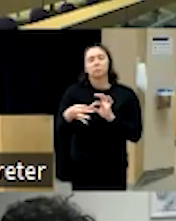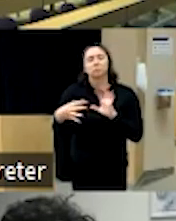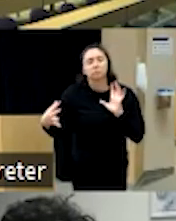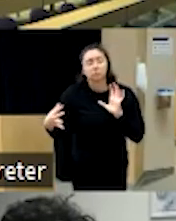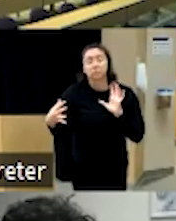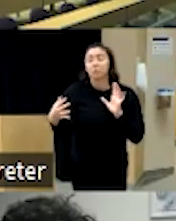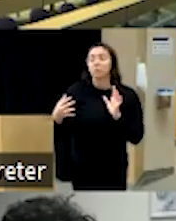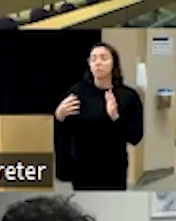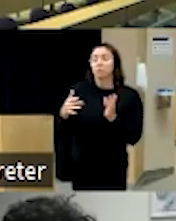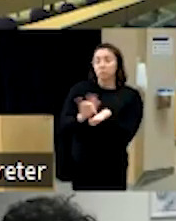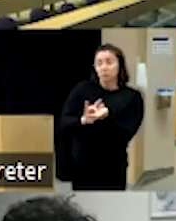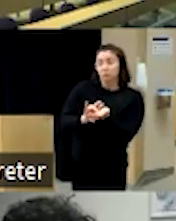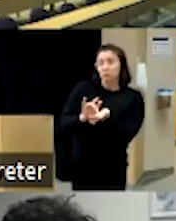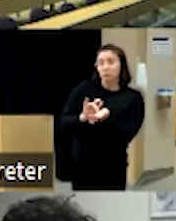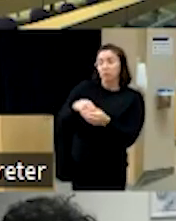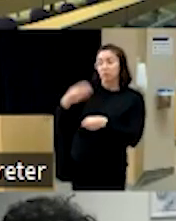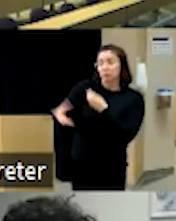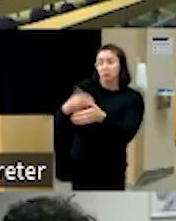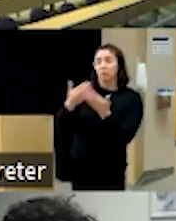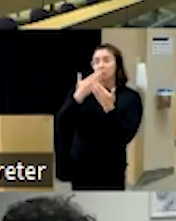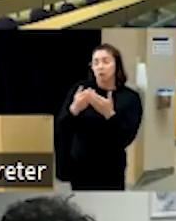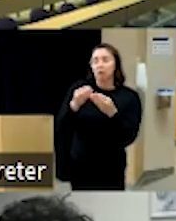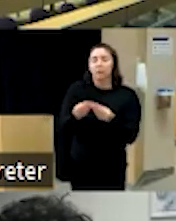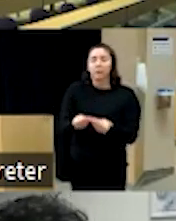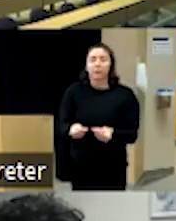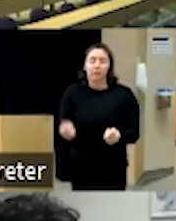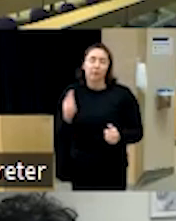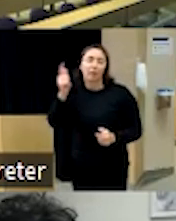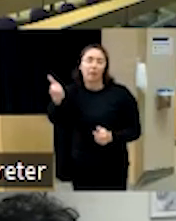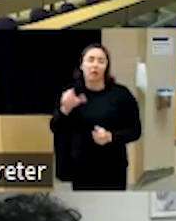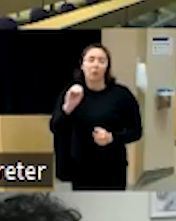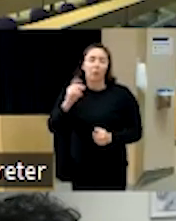um non-opioids and also opioid drugs or at least see whether they still work or not